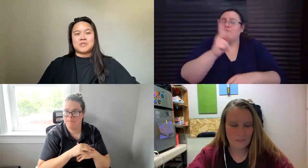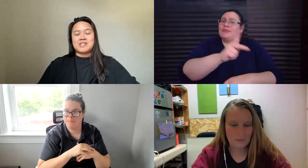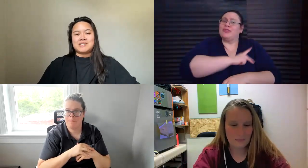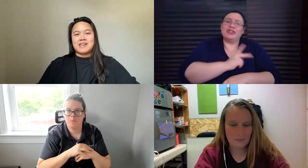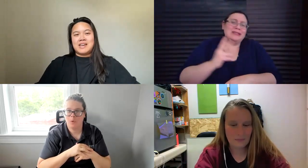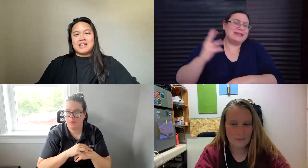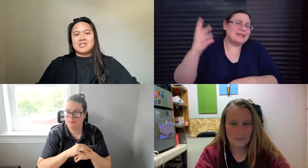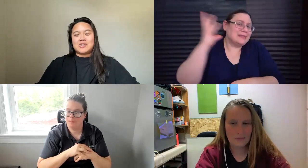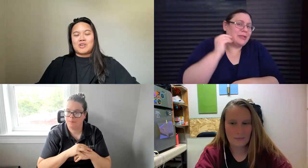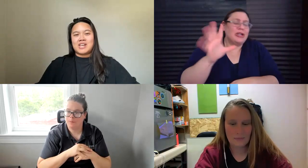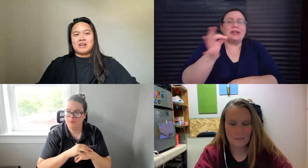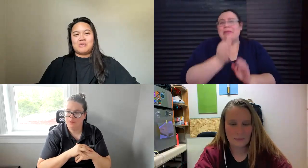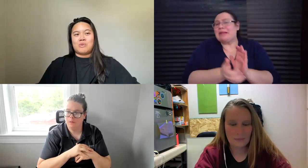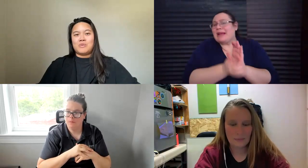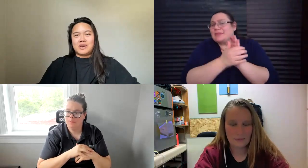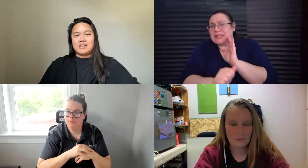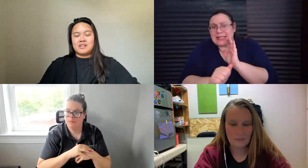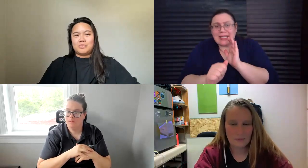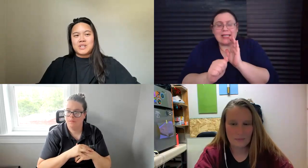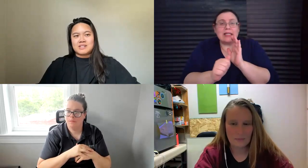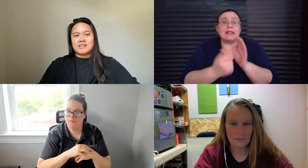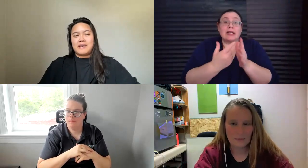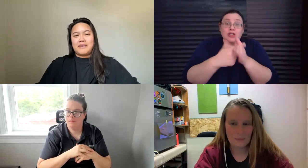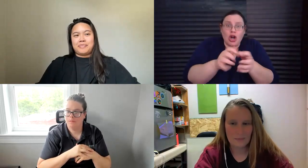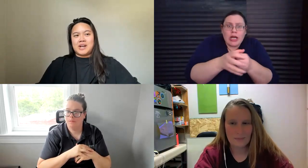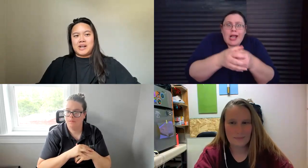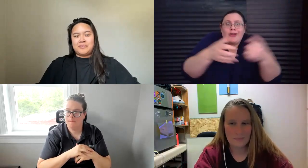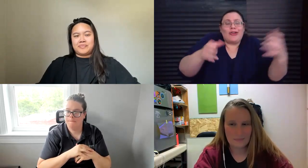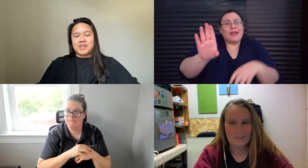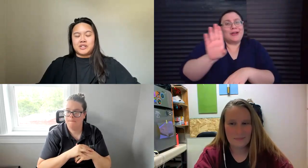expertise in starting and growing your business.